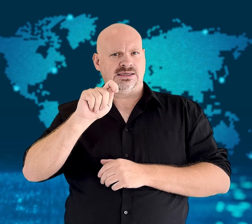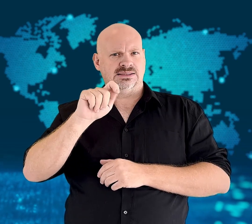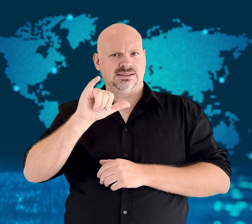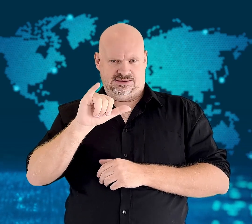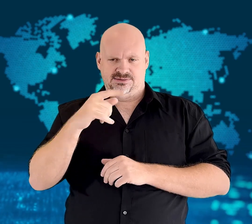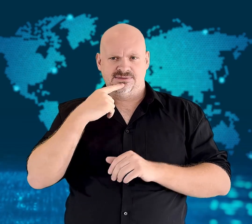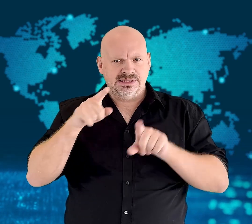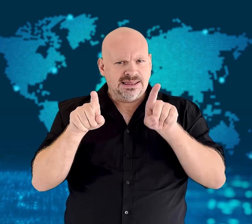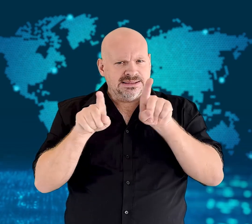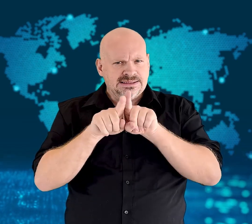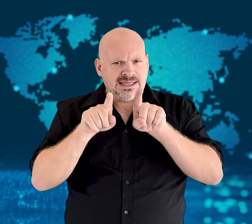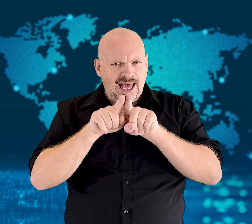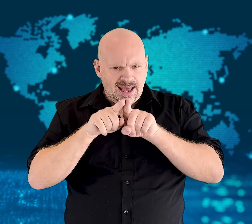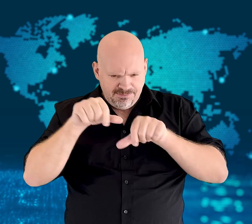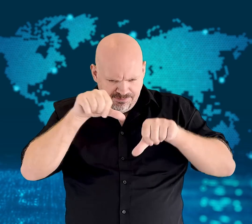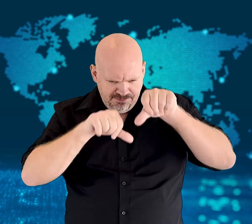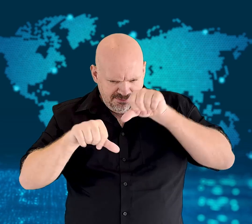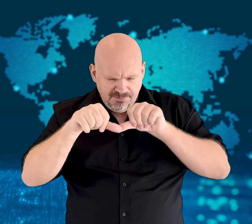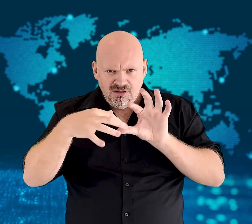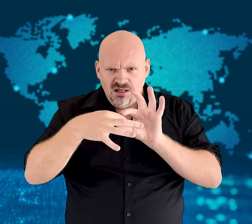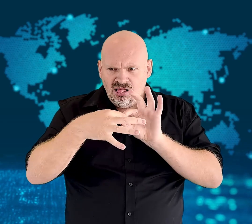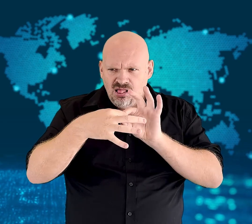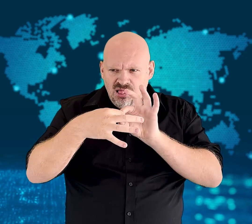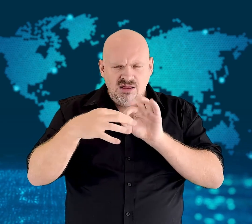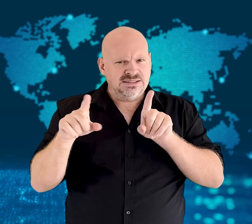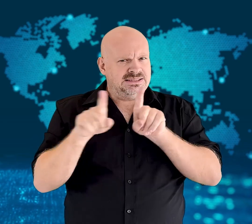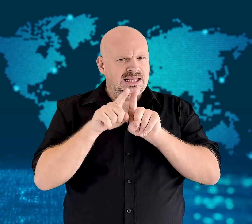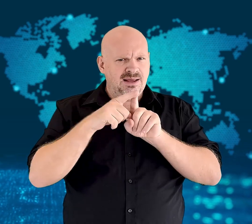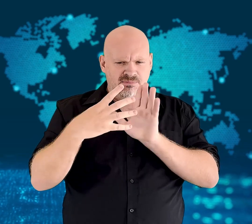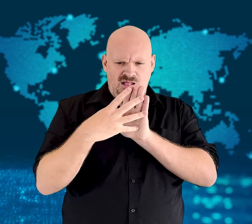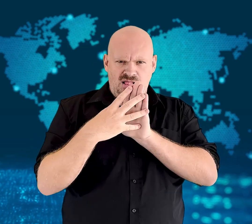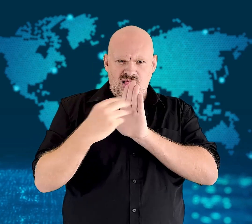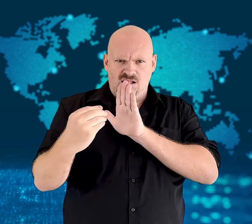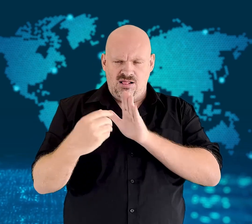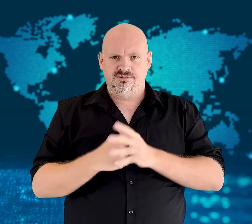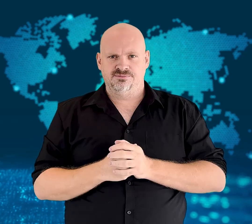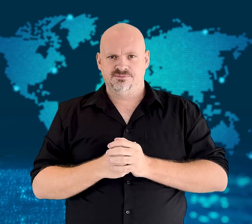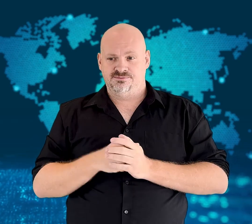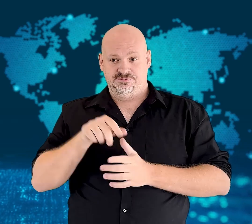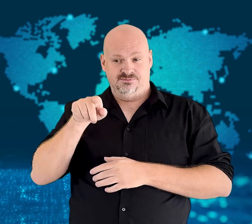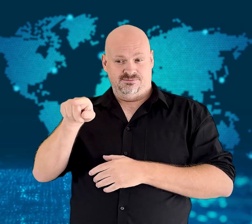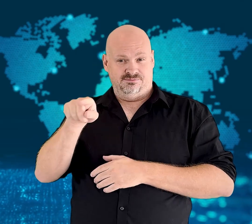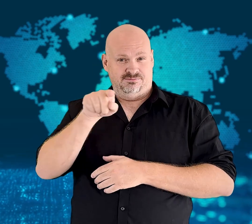has the exact same chemical modification as Moderna's Spikevax.